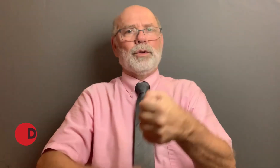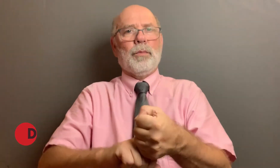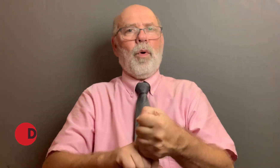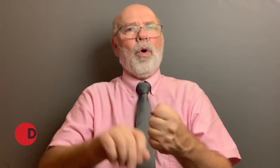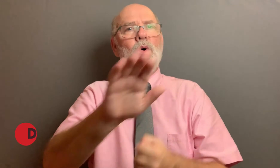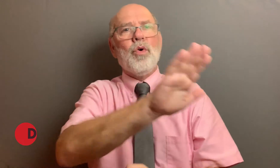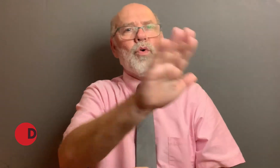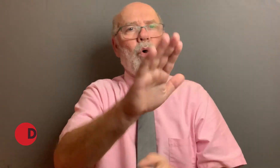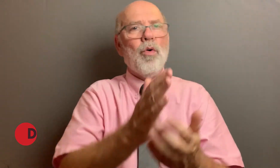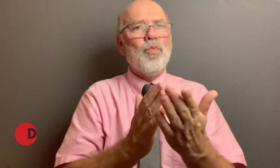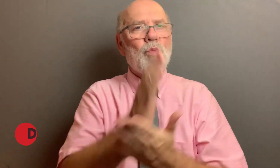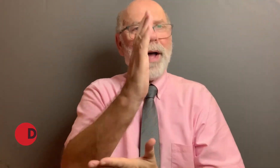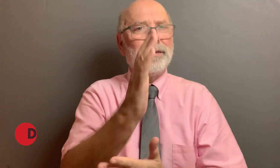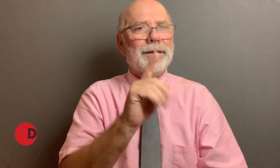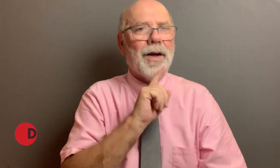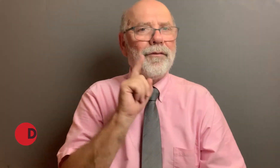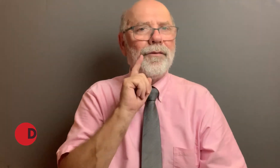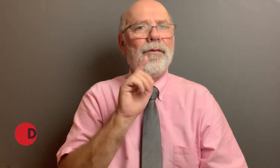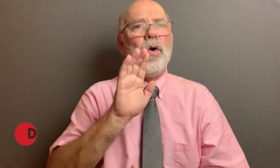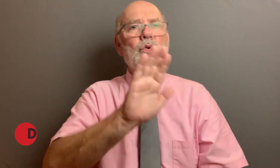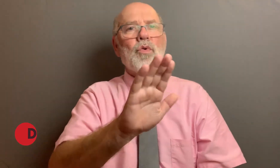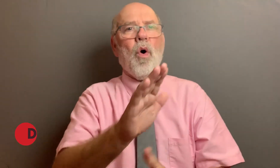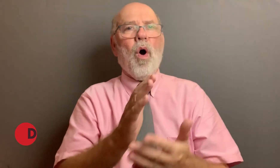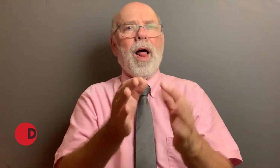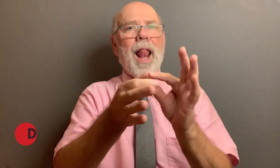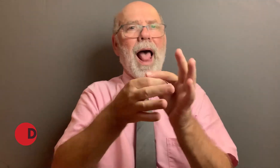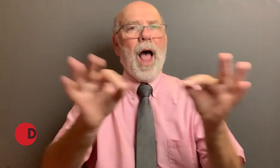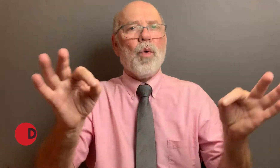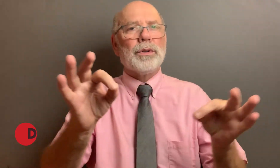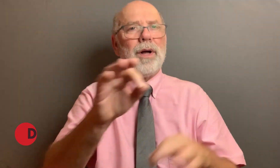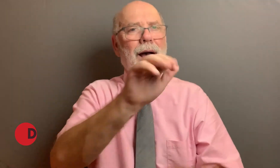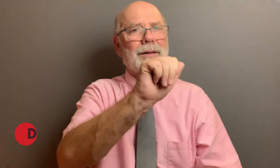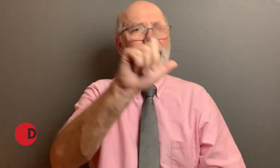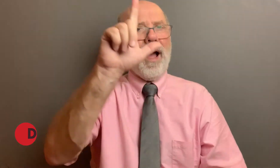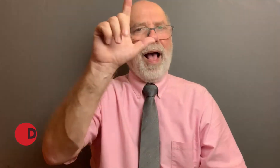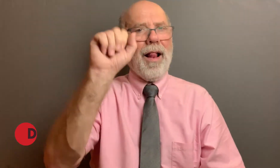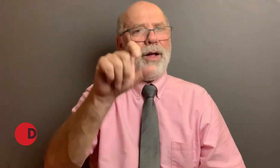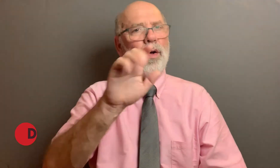support your rights as Deaf person, your language ASL & LSQ,